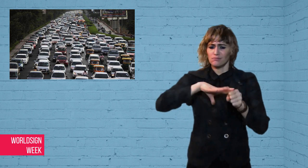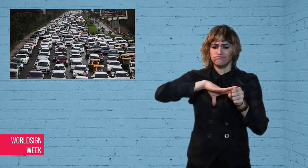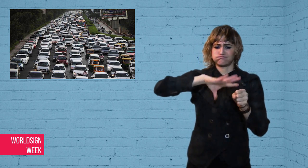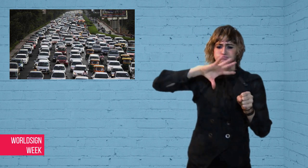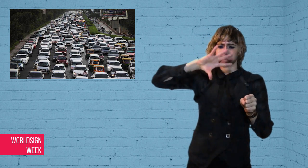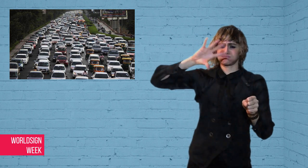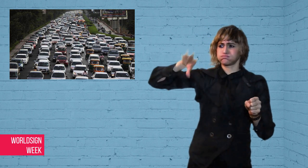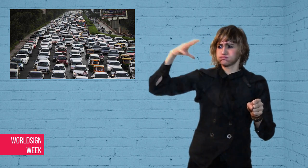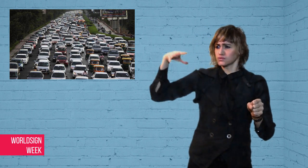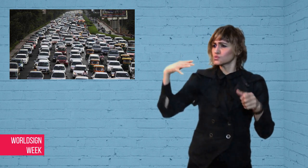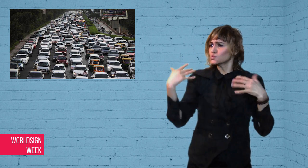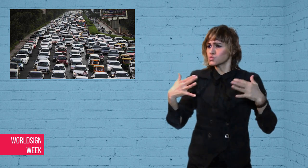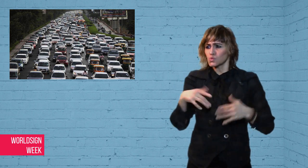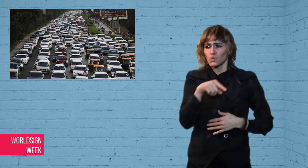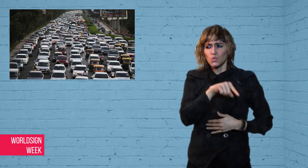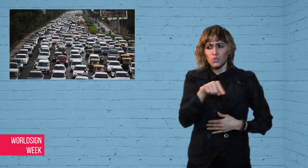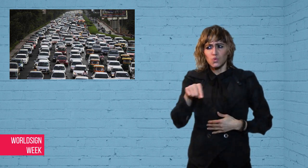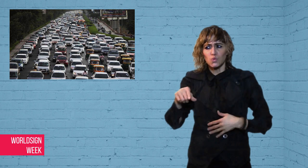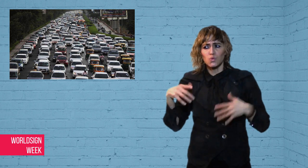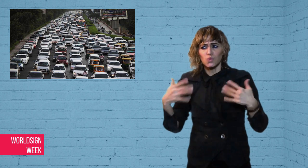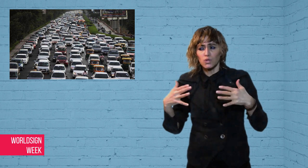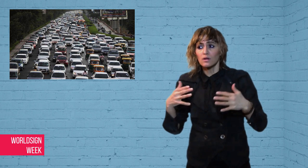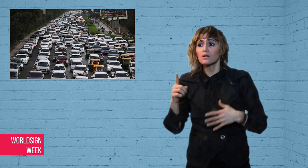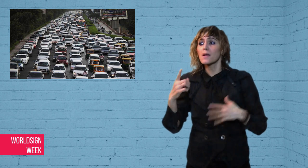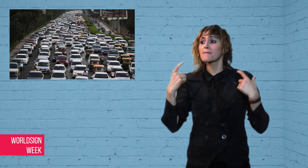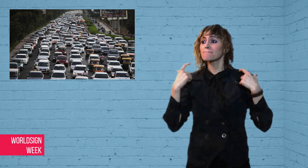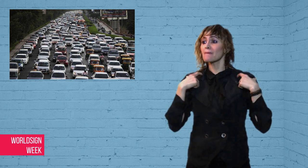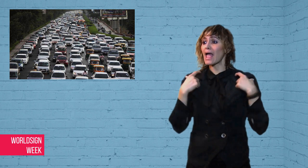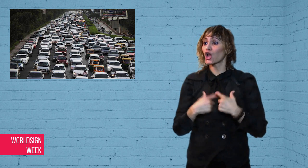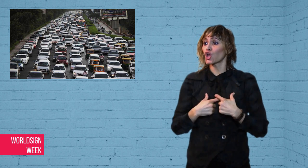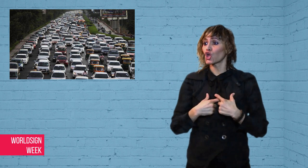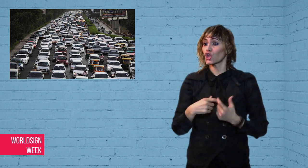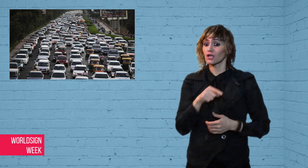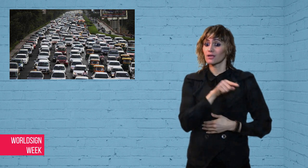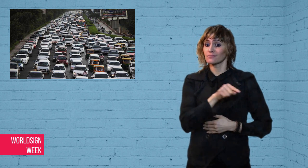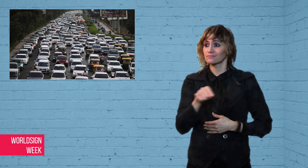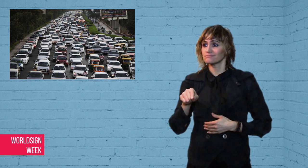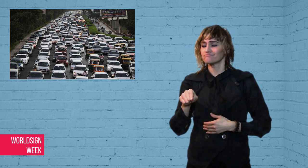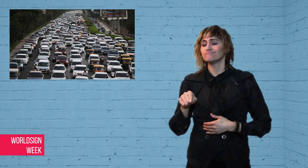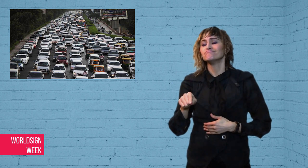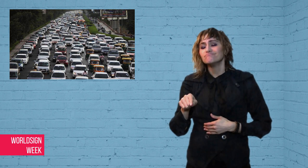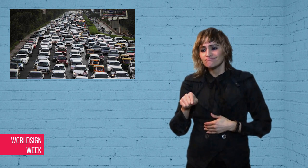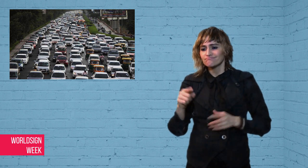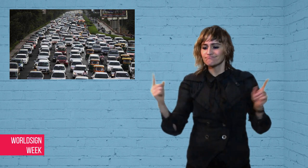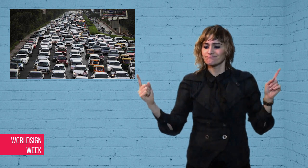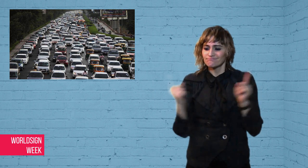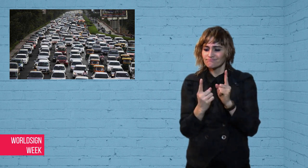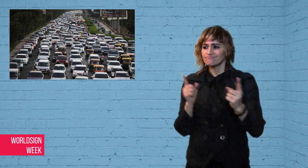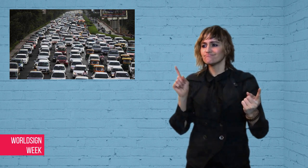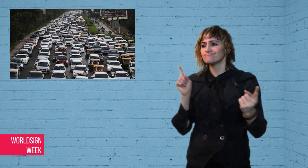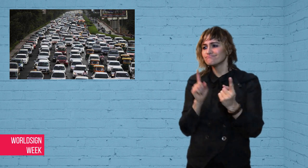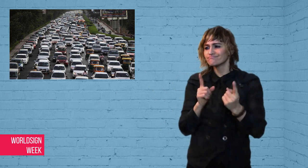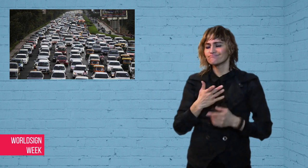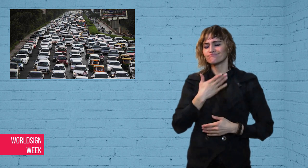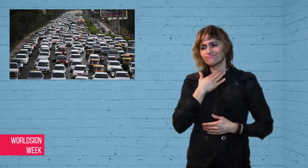biggest and most polluted cities, met at a